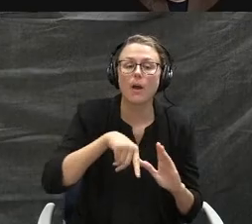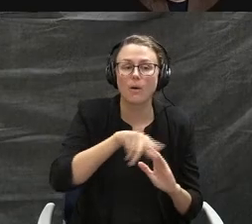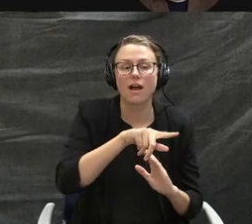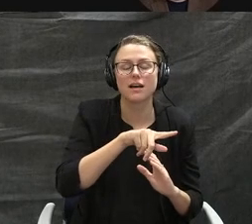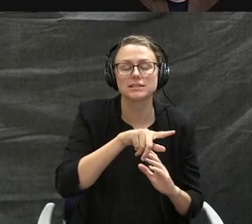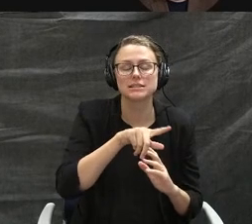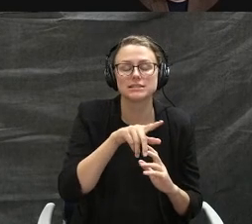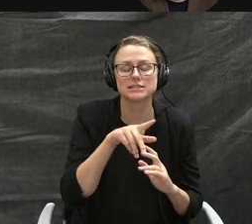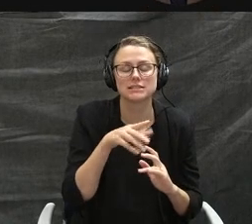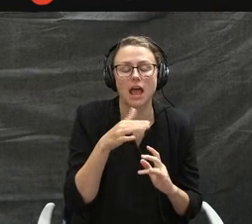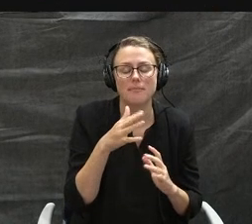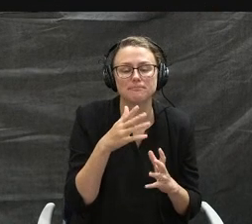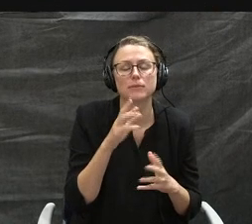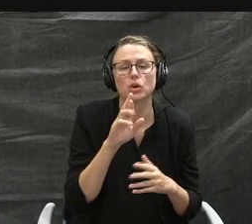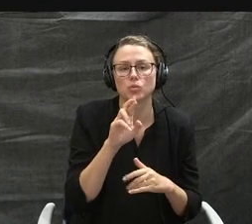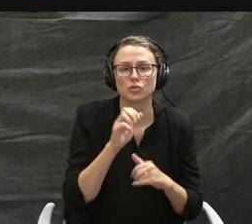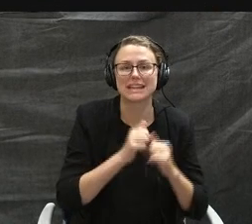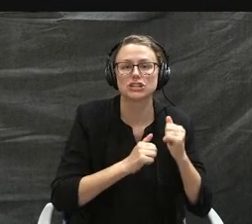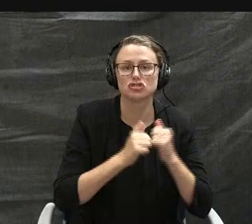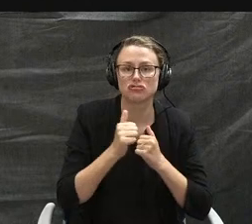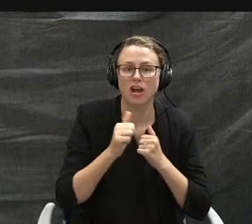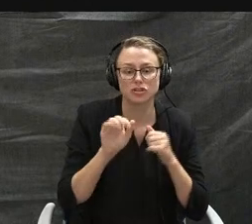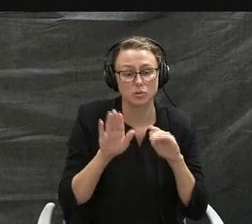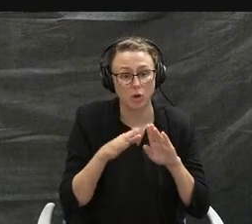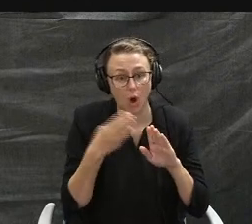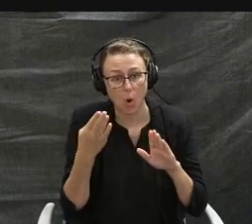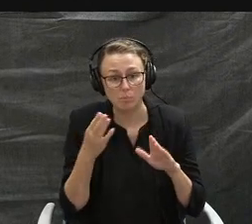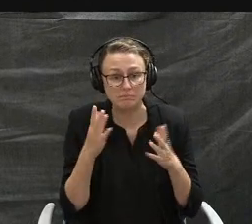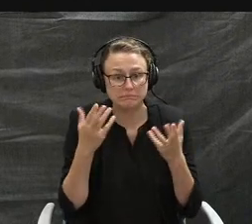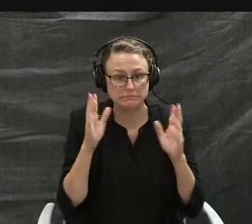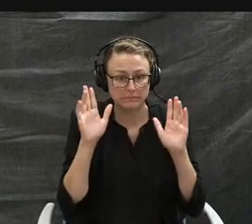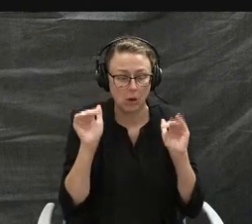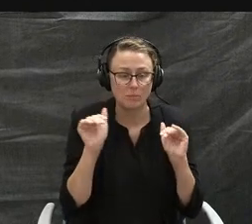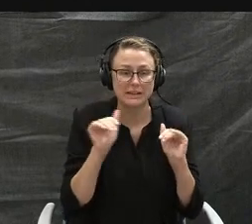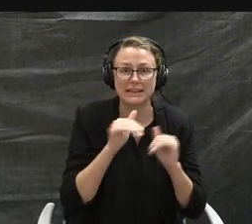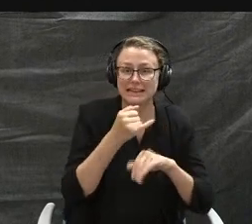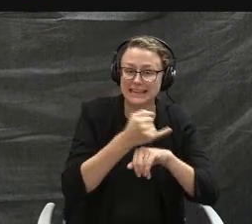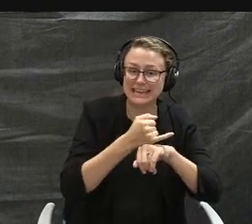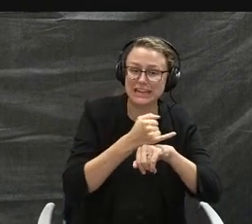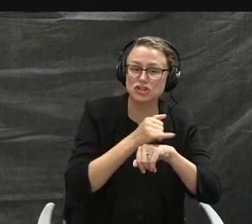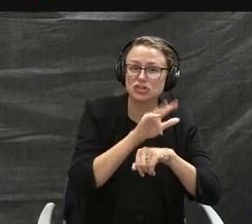receipt or let us restructure. This were open to drop the interest rate from 3.9%. An